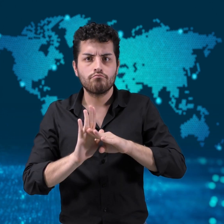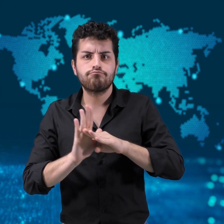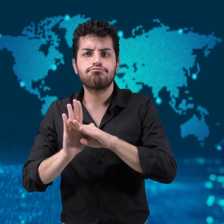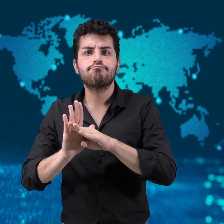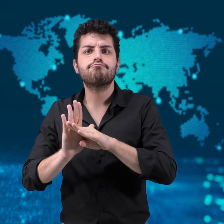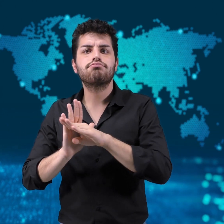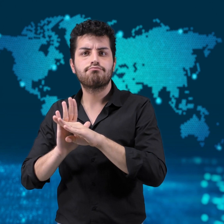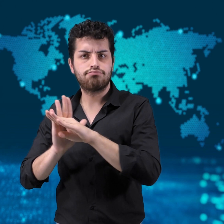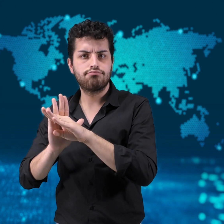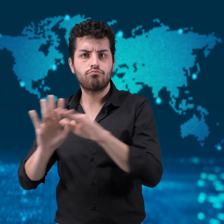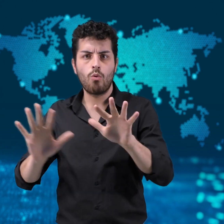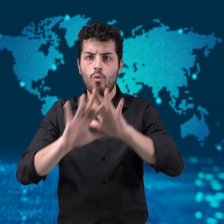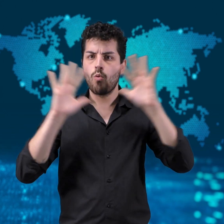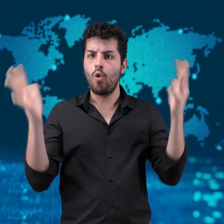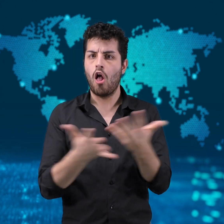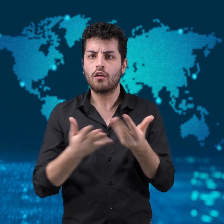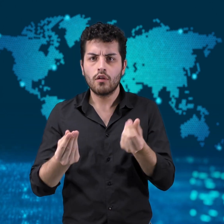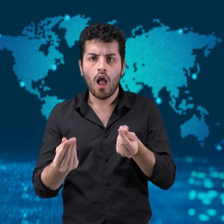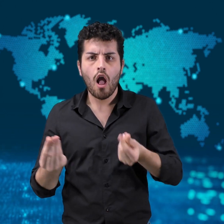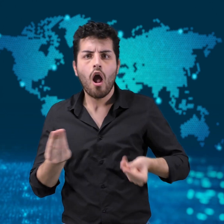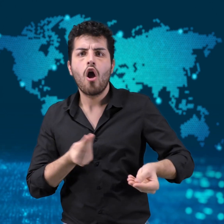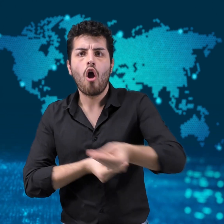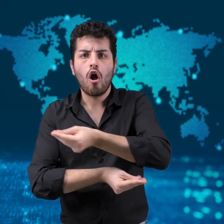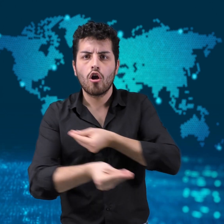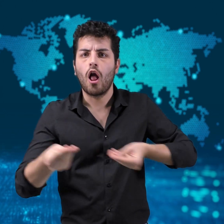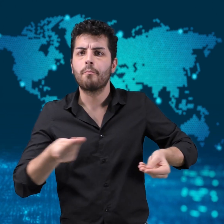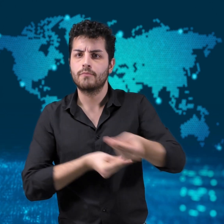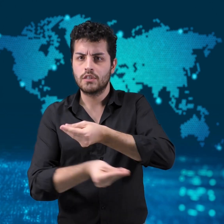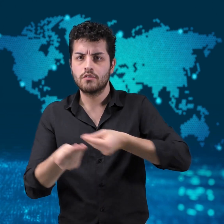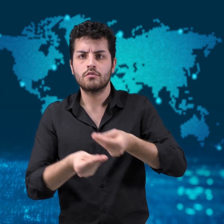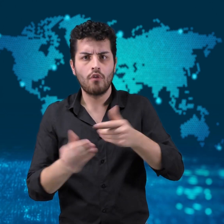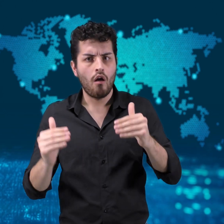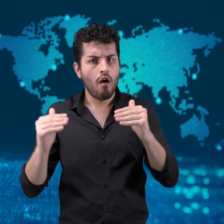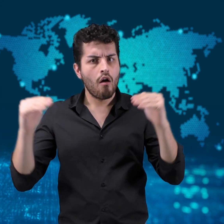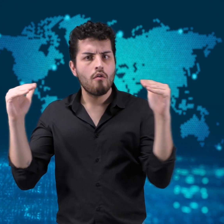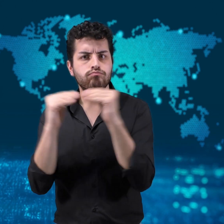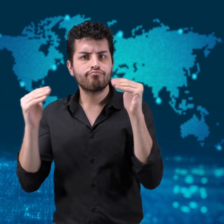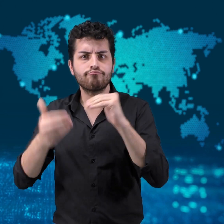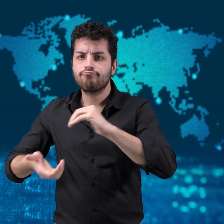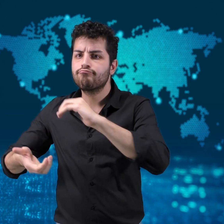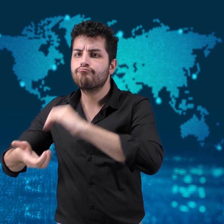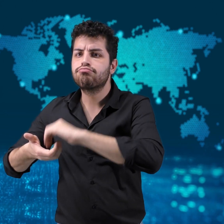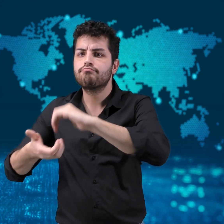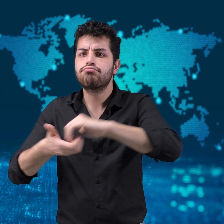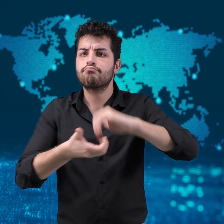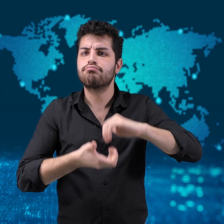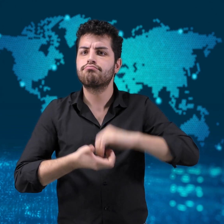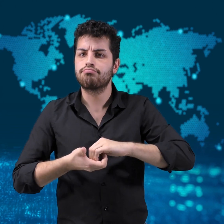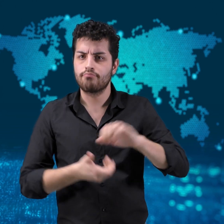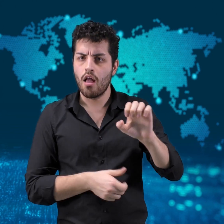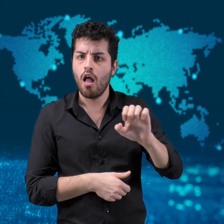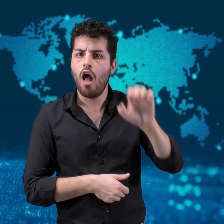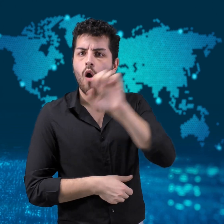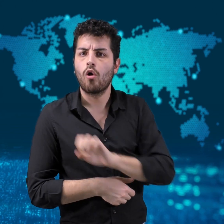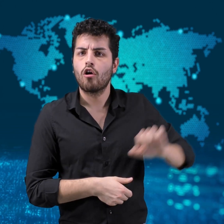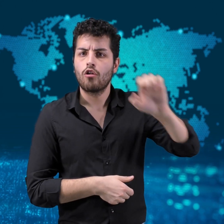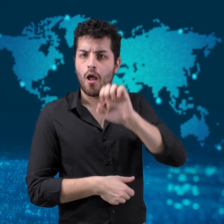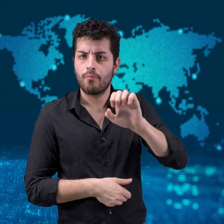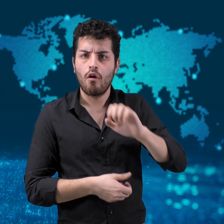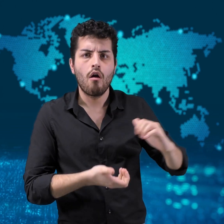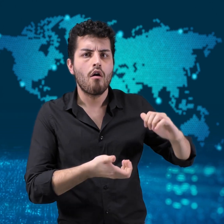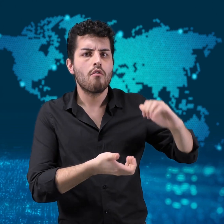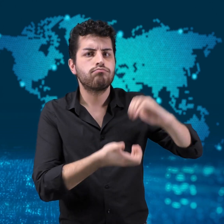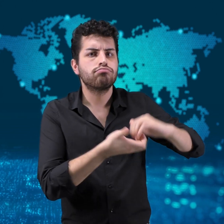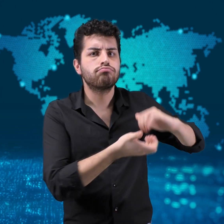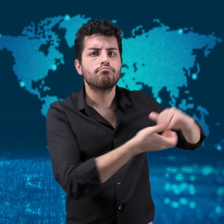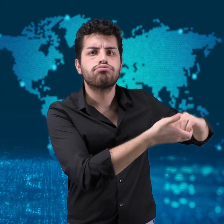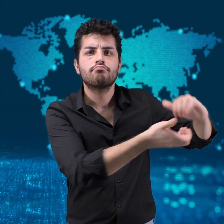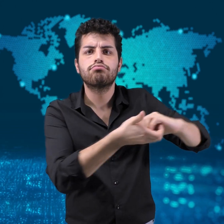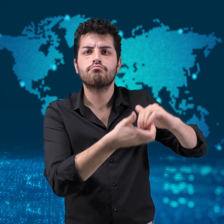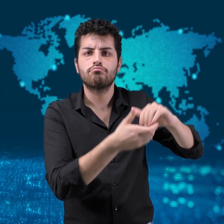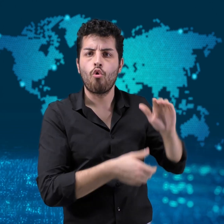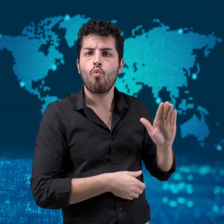The RCEP is now the world’s largest trade agreement and is the Asian